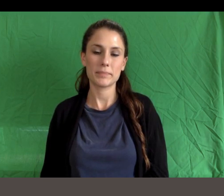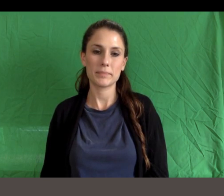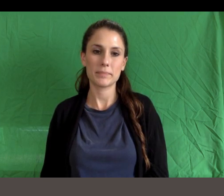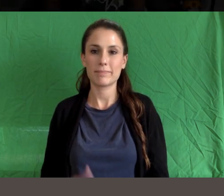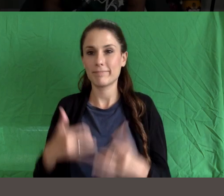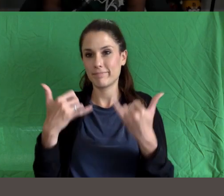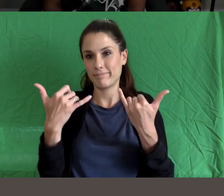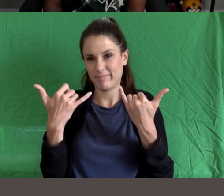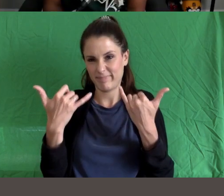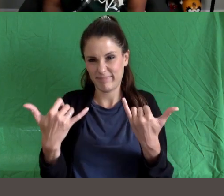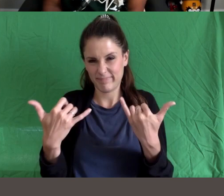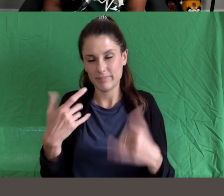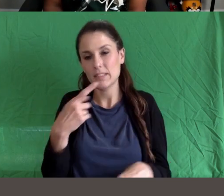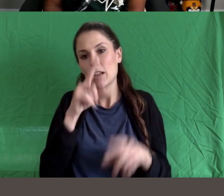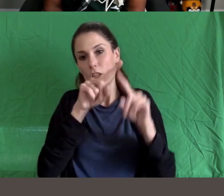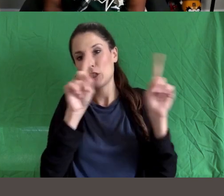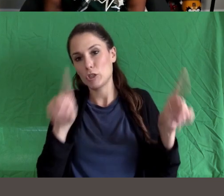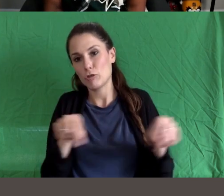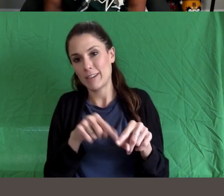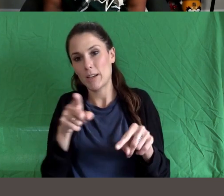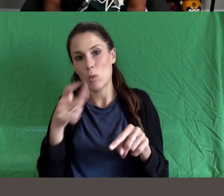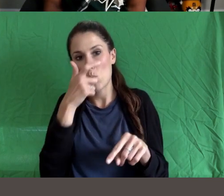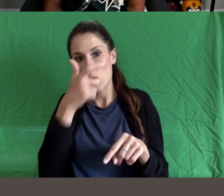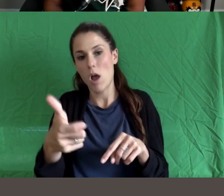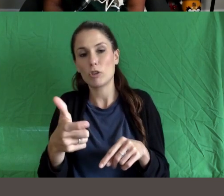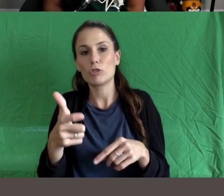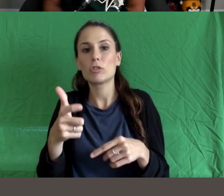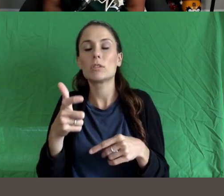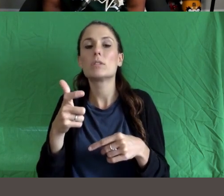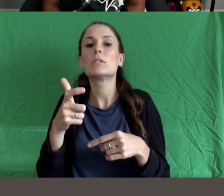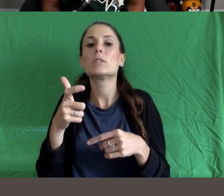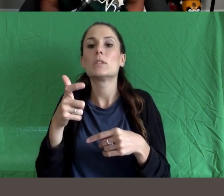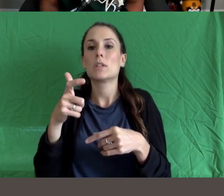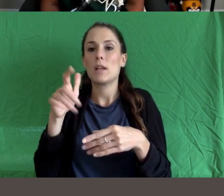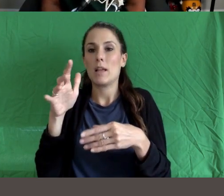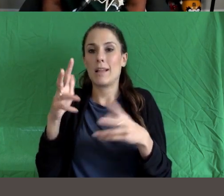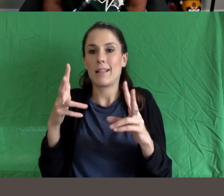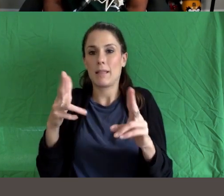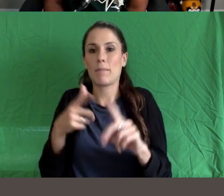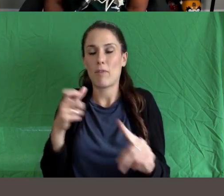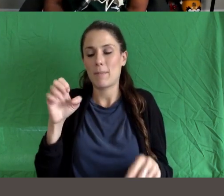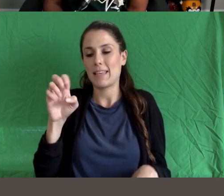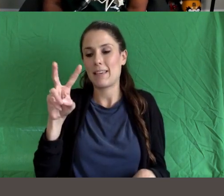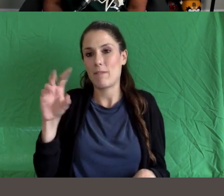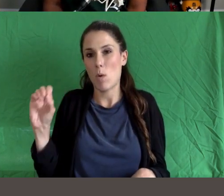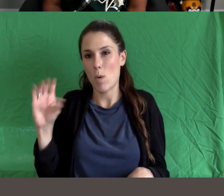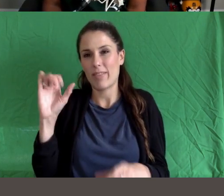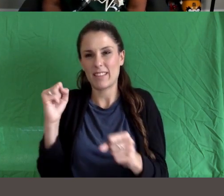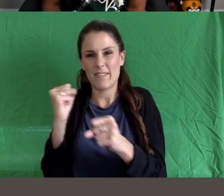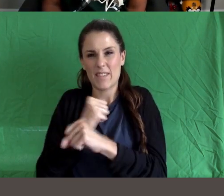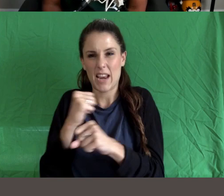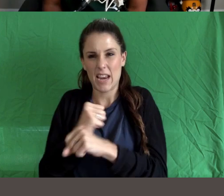Now, on the screen you're watching a clip from Evo which is a video game fighting tournament